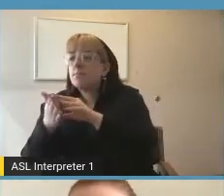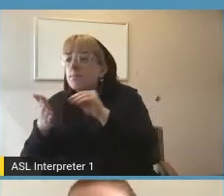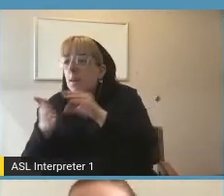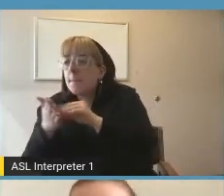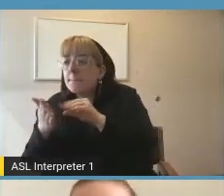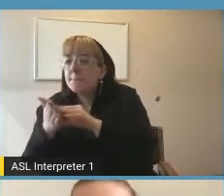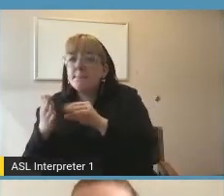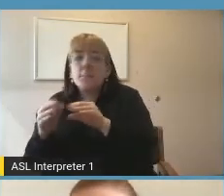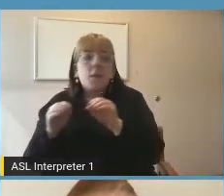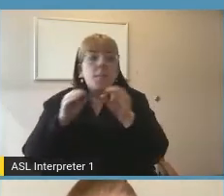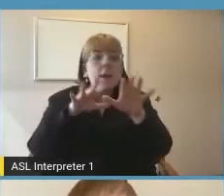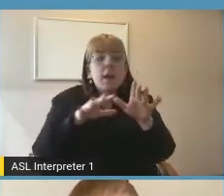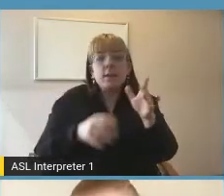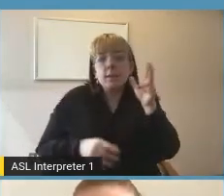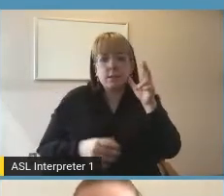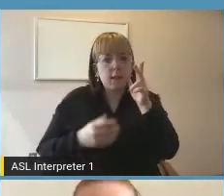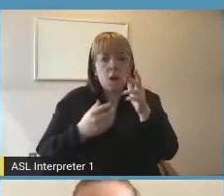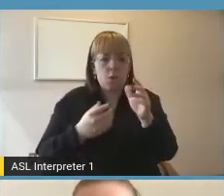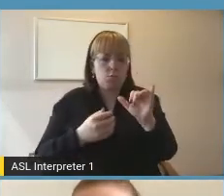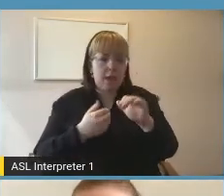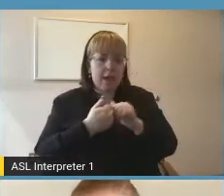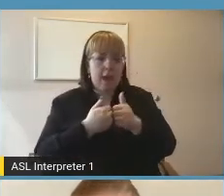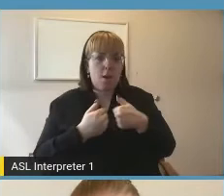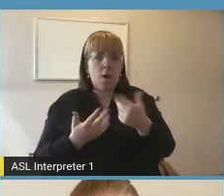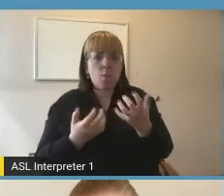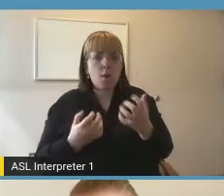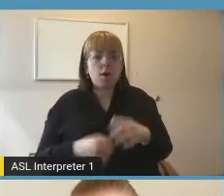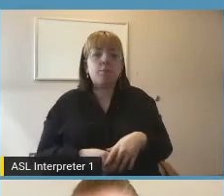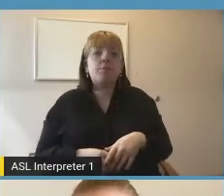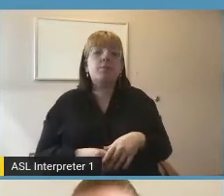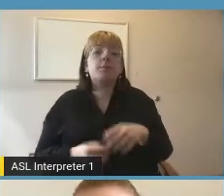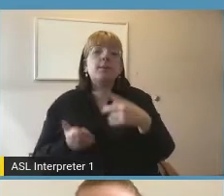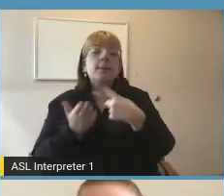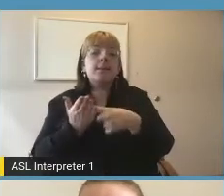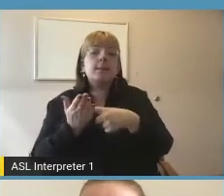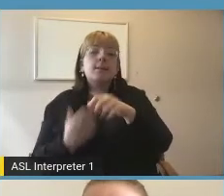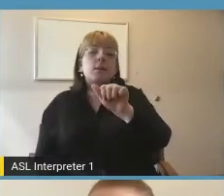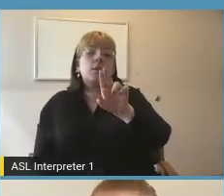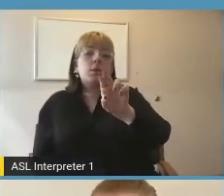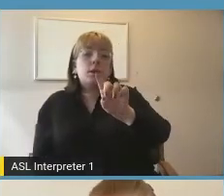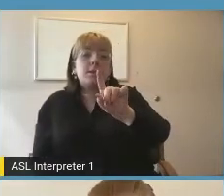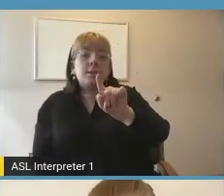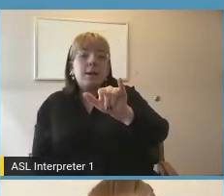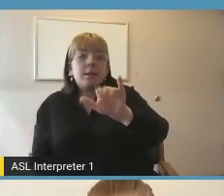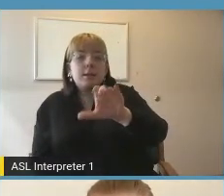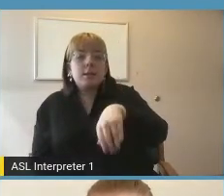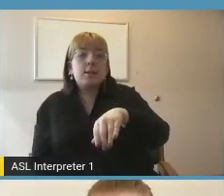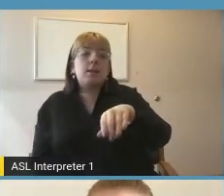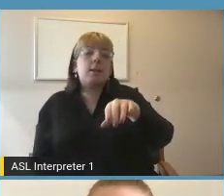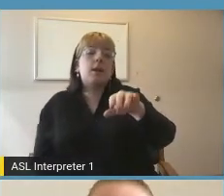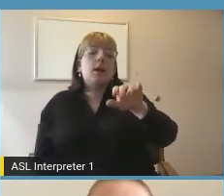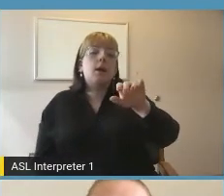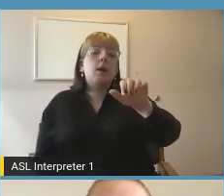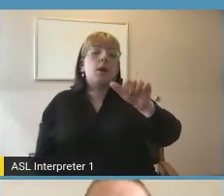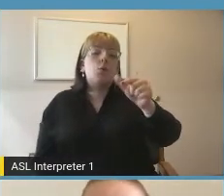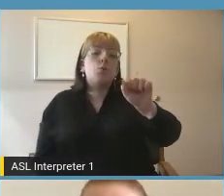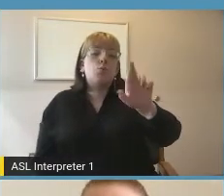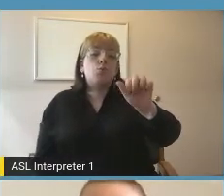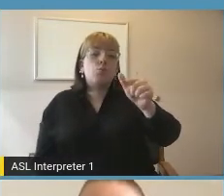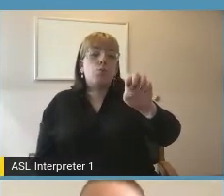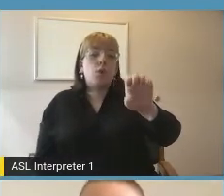We will talk about audacity, GarageBand, Hindenburg journalist, and then Descript, which is a